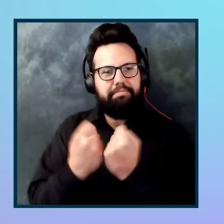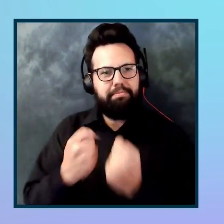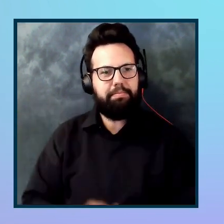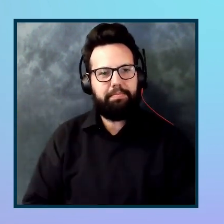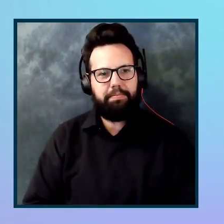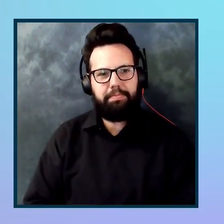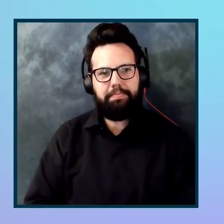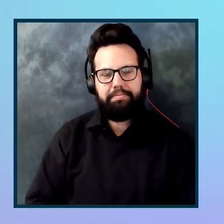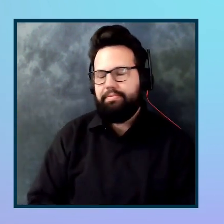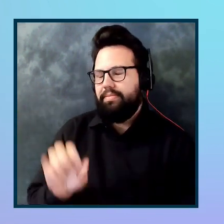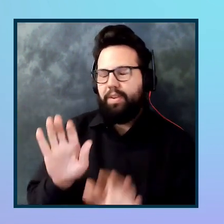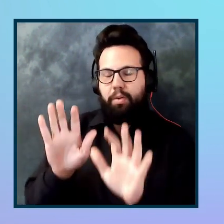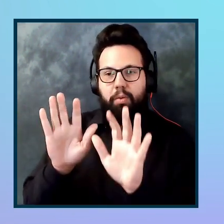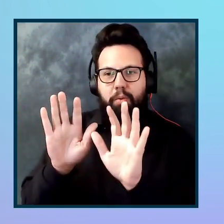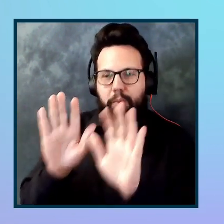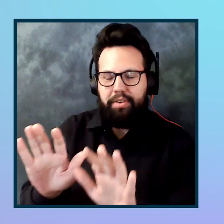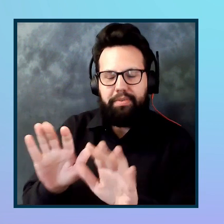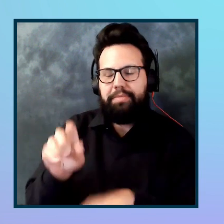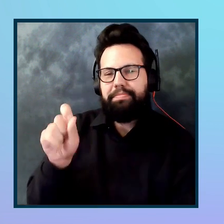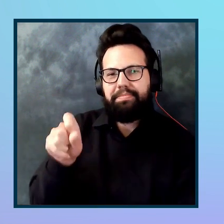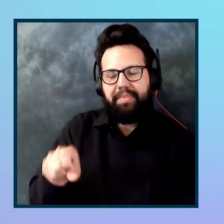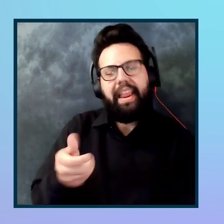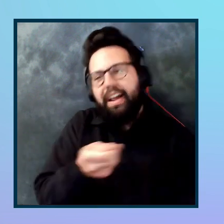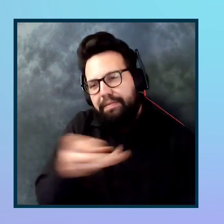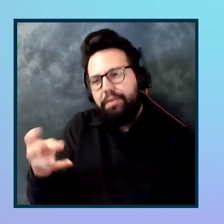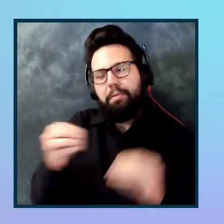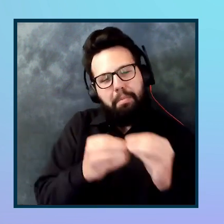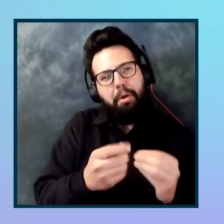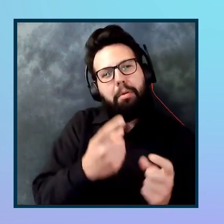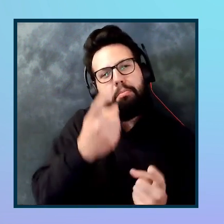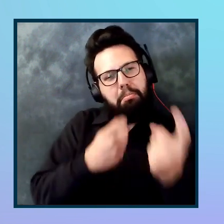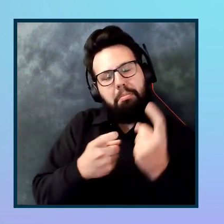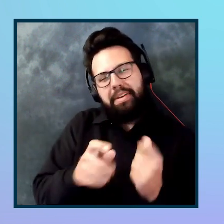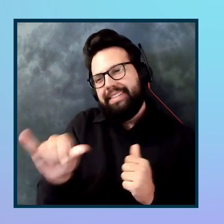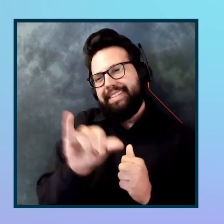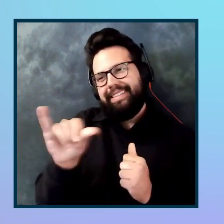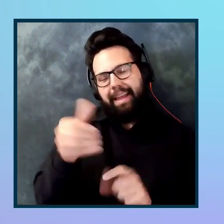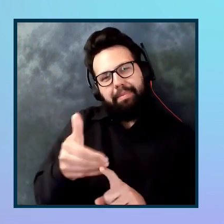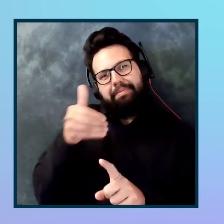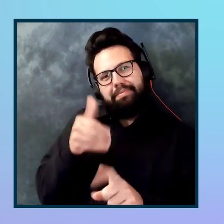Yeah. Wonderful. Now, there were a few other questions pretty similar along the same lines.